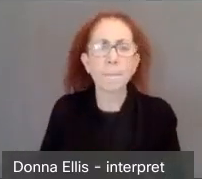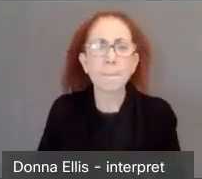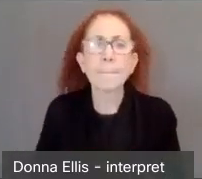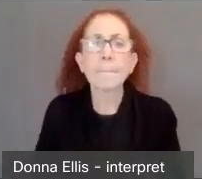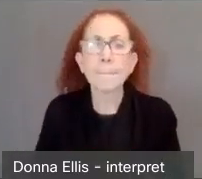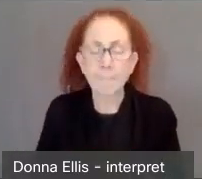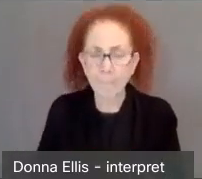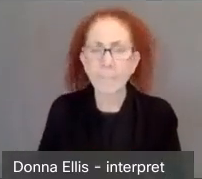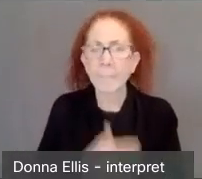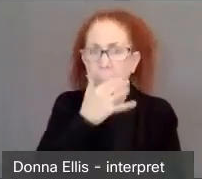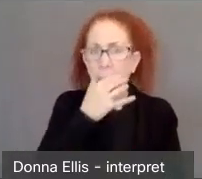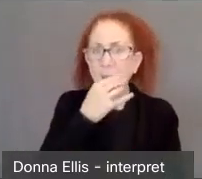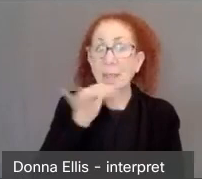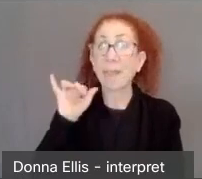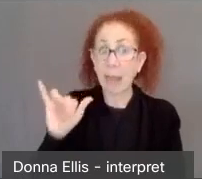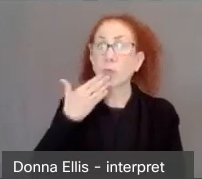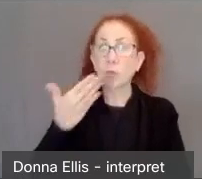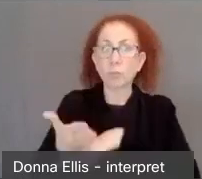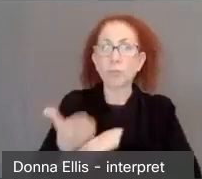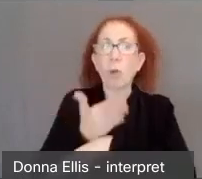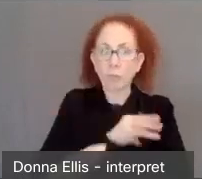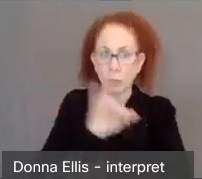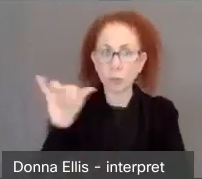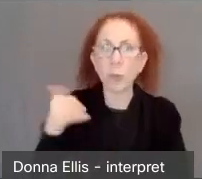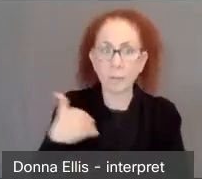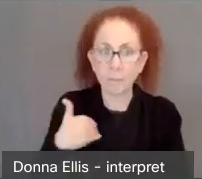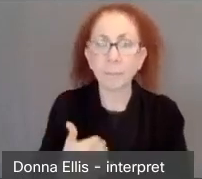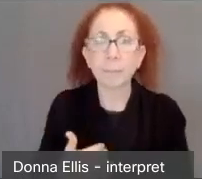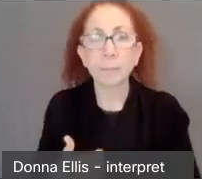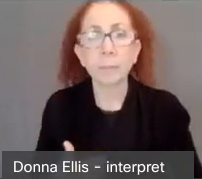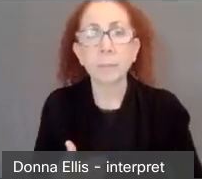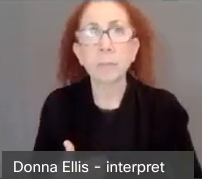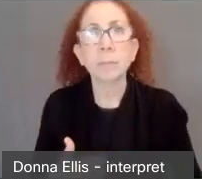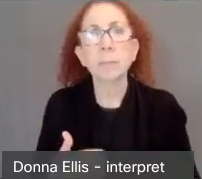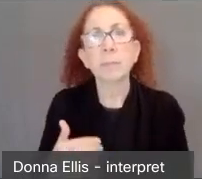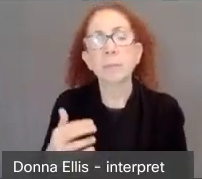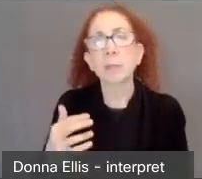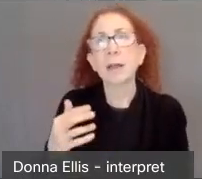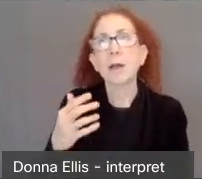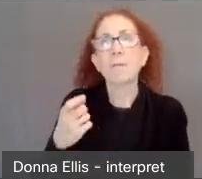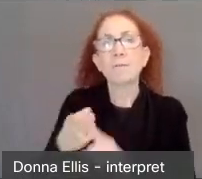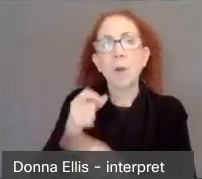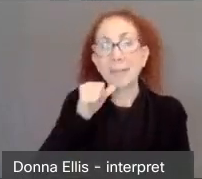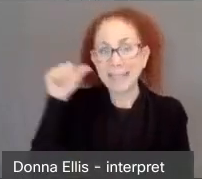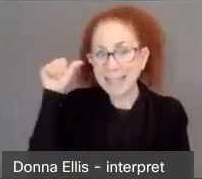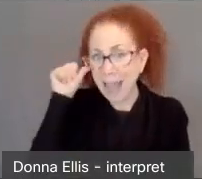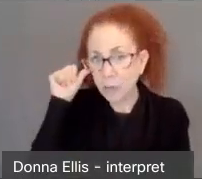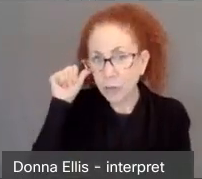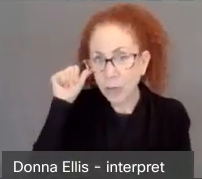[Commissioner Arkoosh] So that is making good progress as well. As of yesterday, I believe